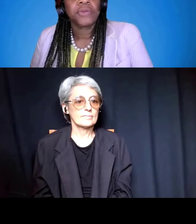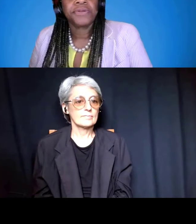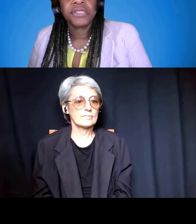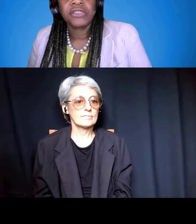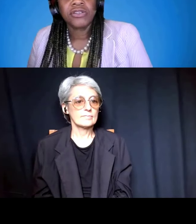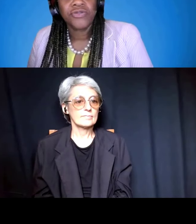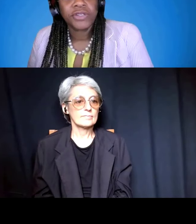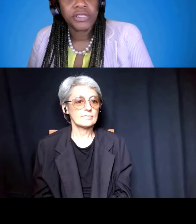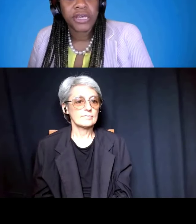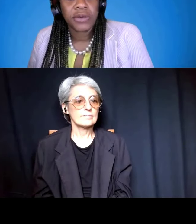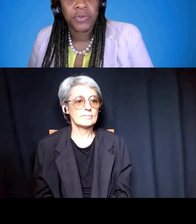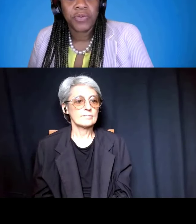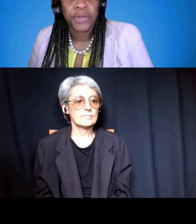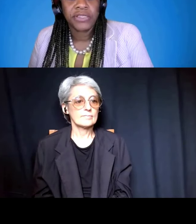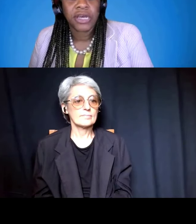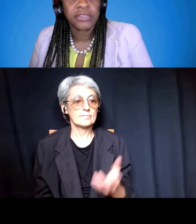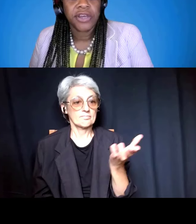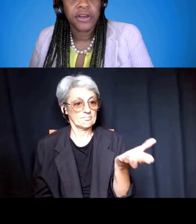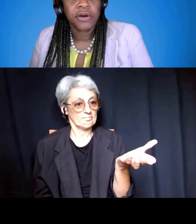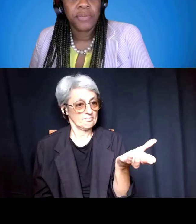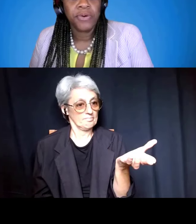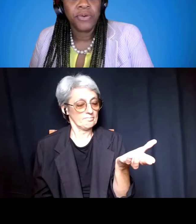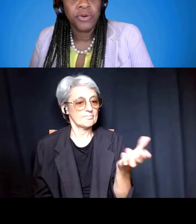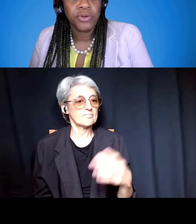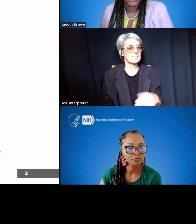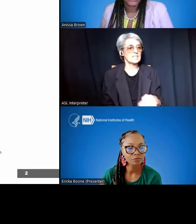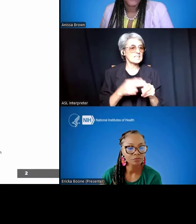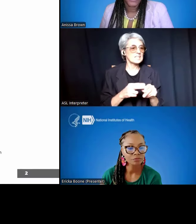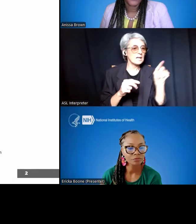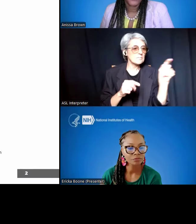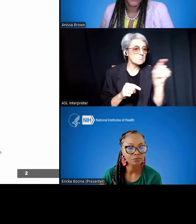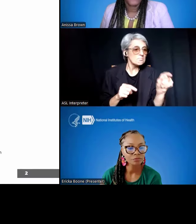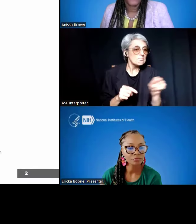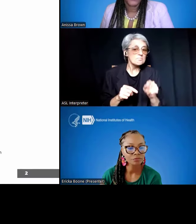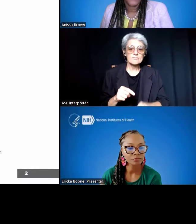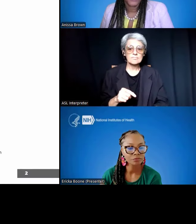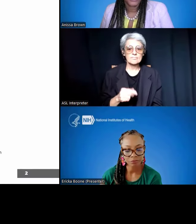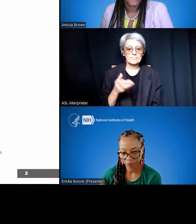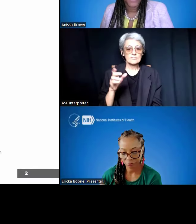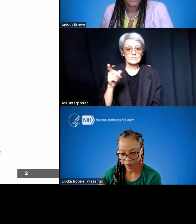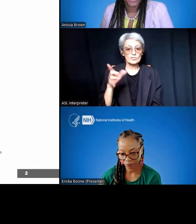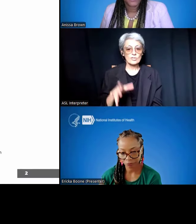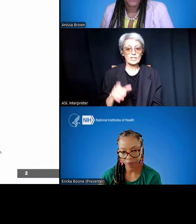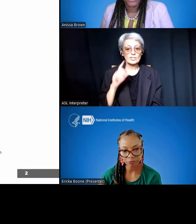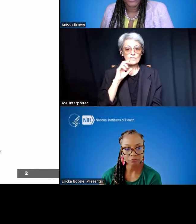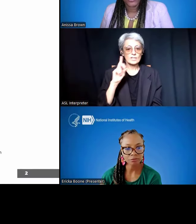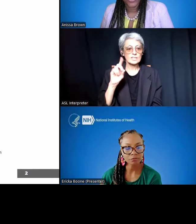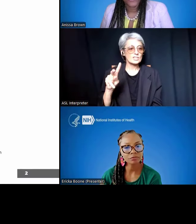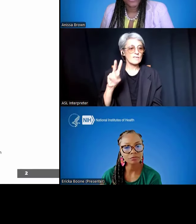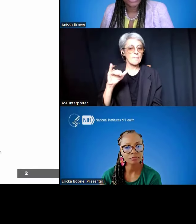So, the presenters for today will be Dr. Ericka Boone, who is the Director of the Division of Biomedical Research Workforce